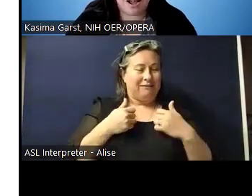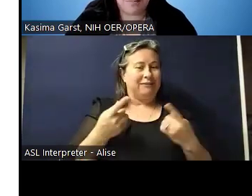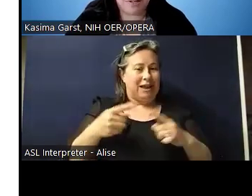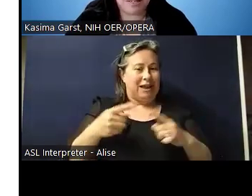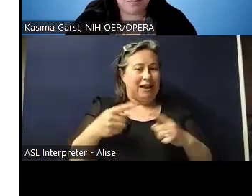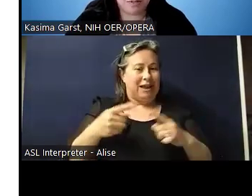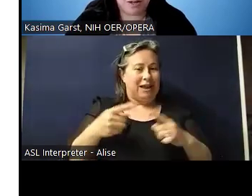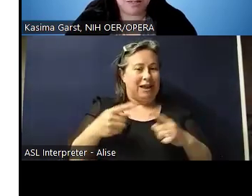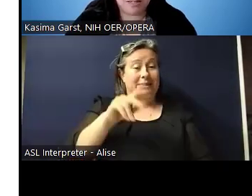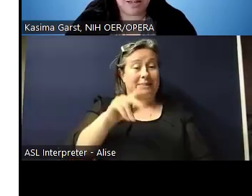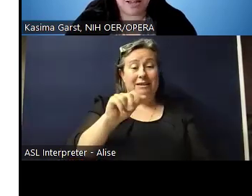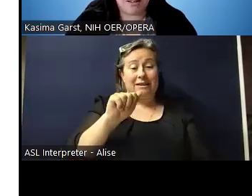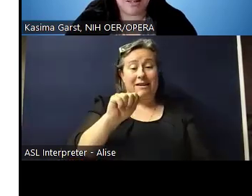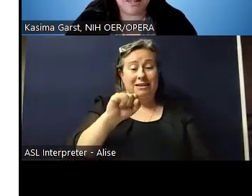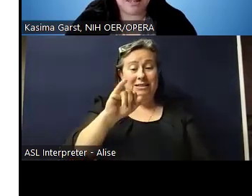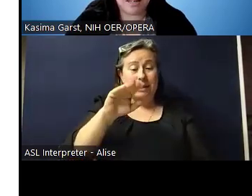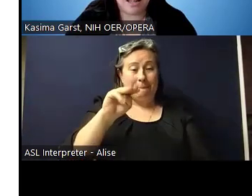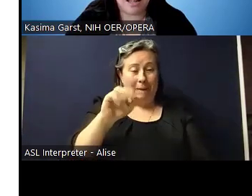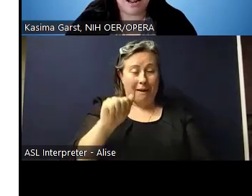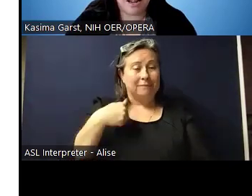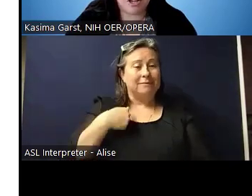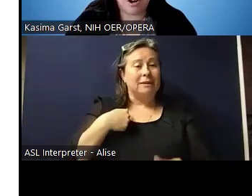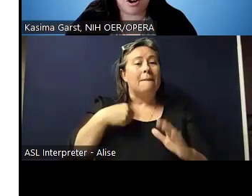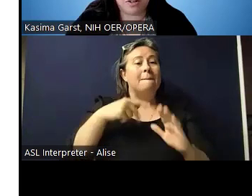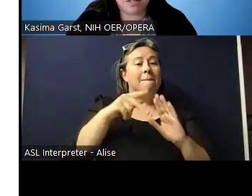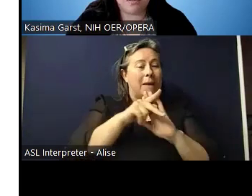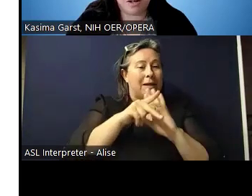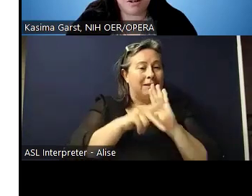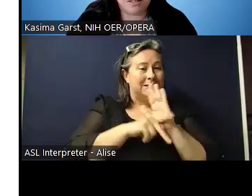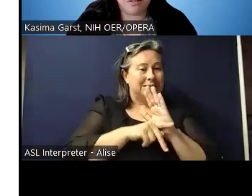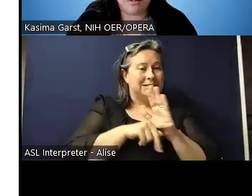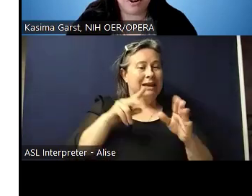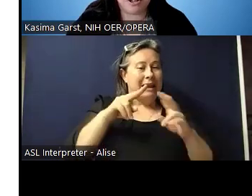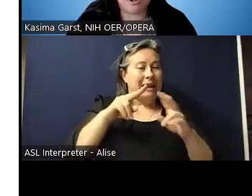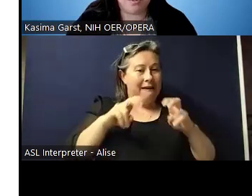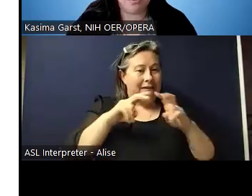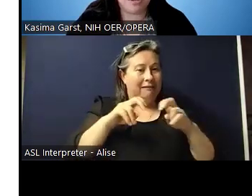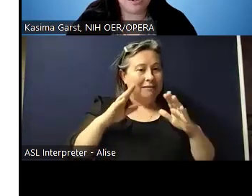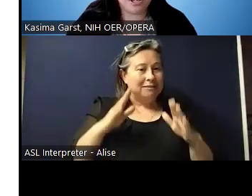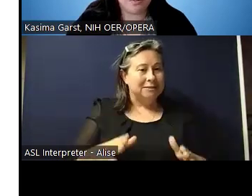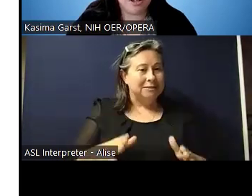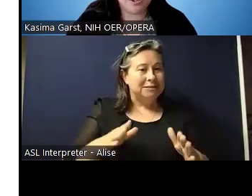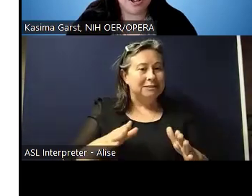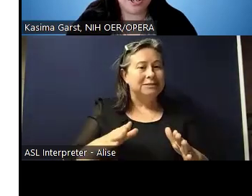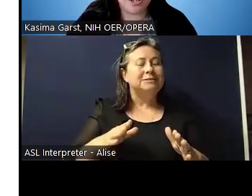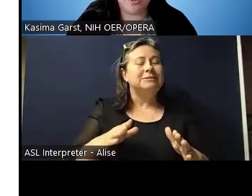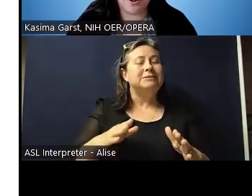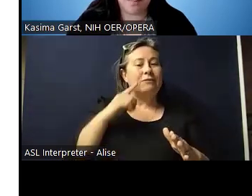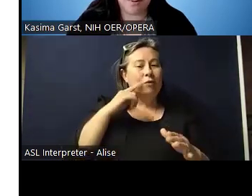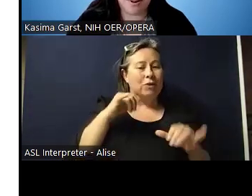I am a Systems Policy Analyst in the NIH Office of Policy for Extramural Research Administration, or OPERA.